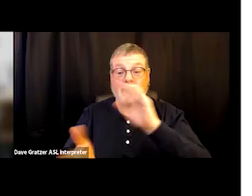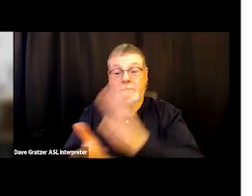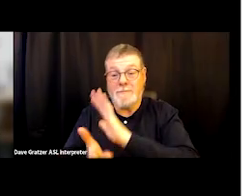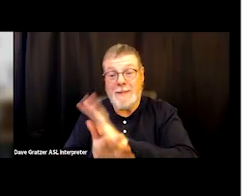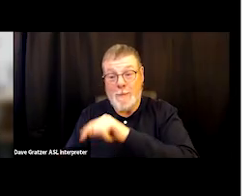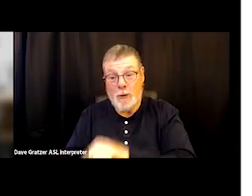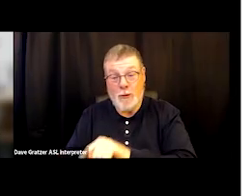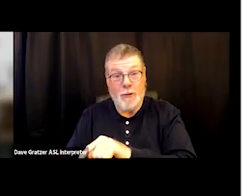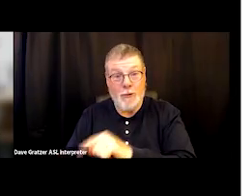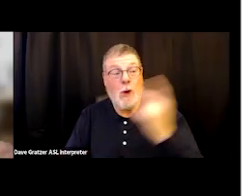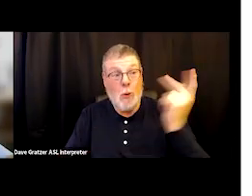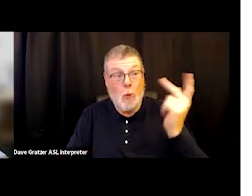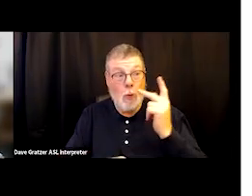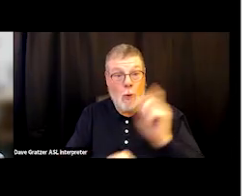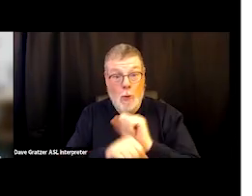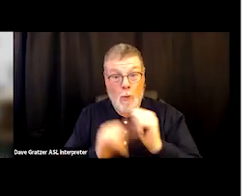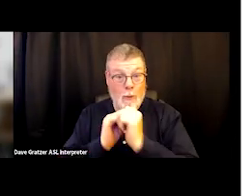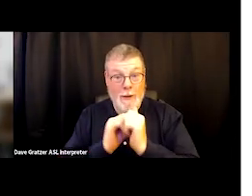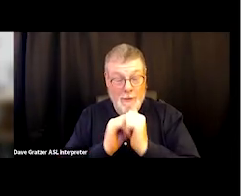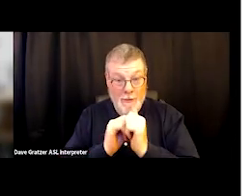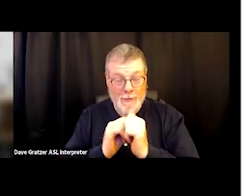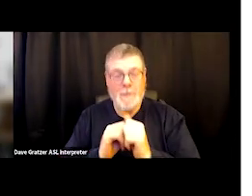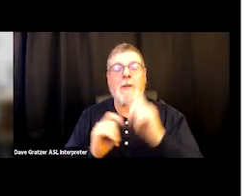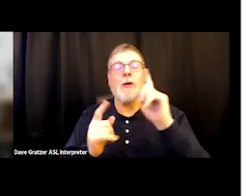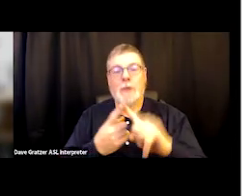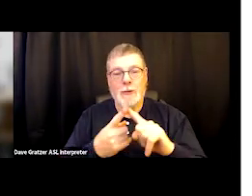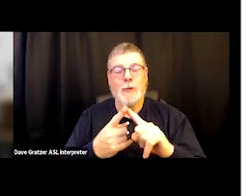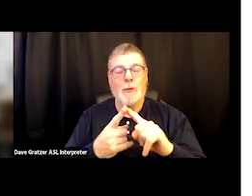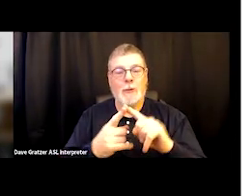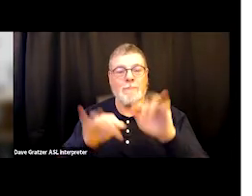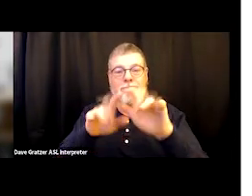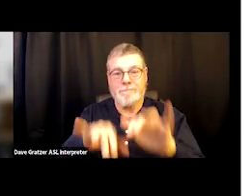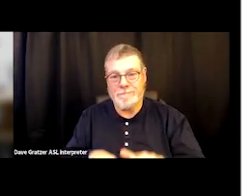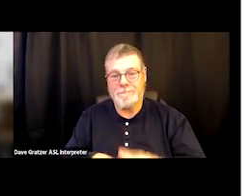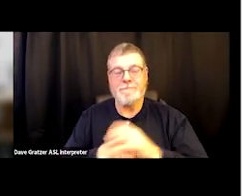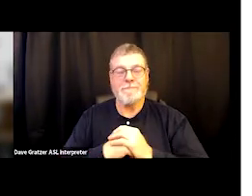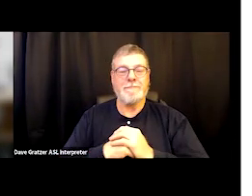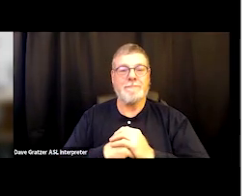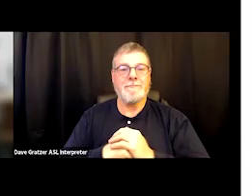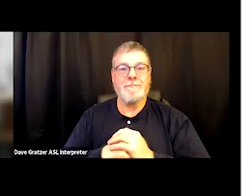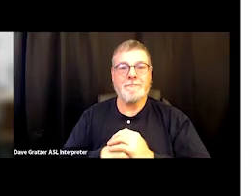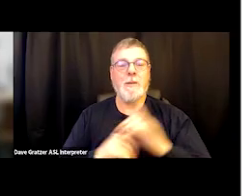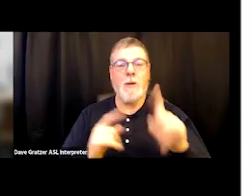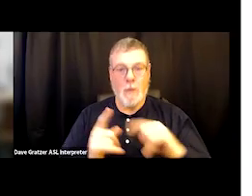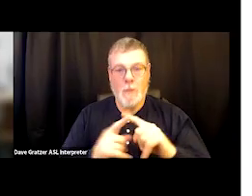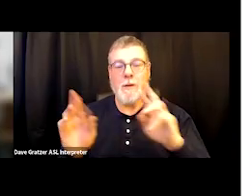that we worked on together in interviews into the online application on the day I'm ready to submit.